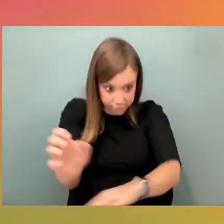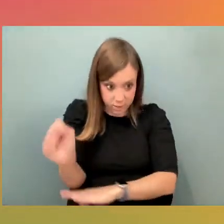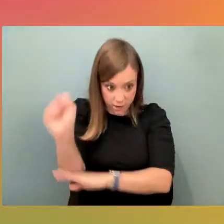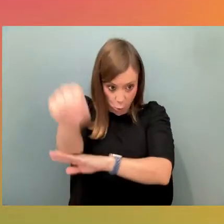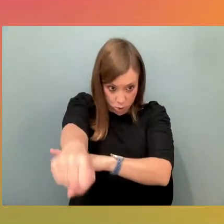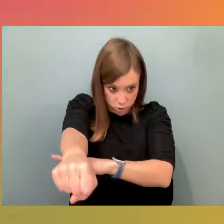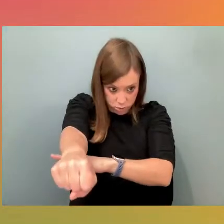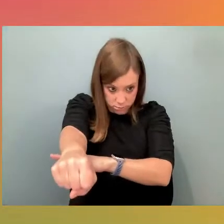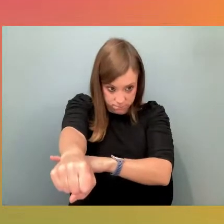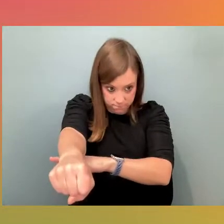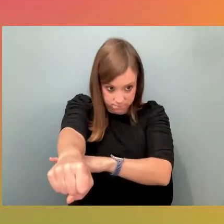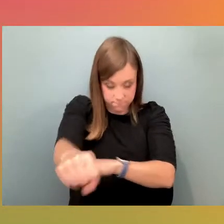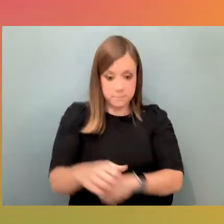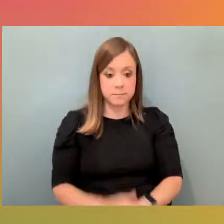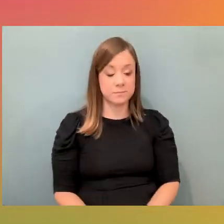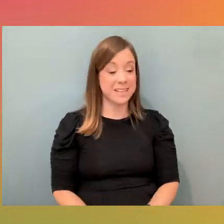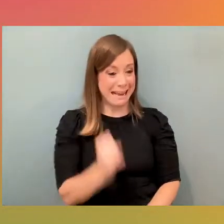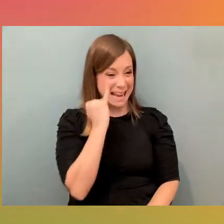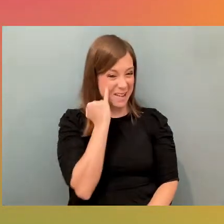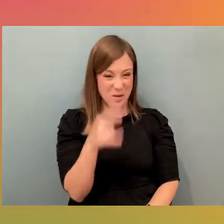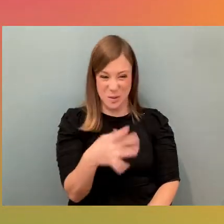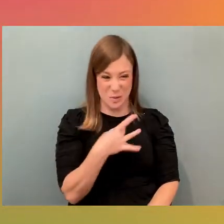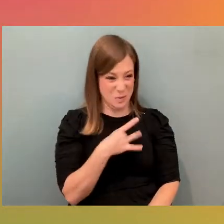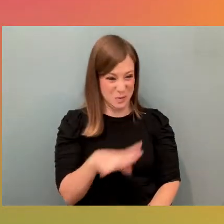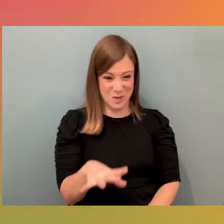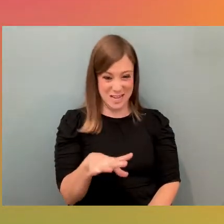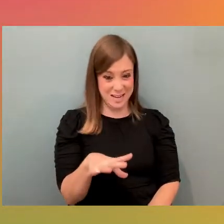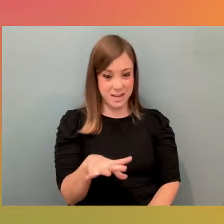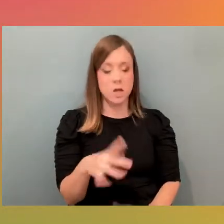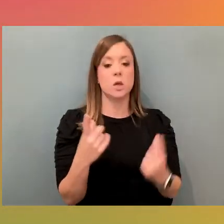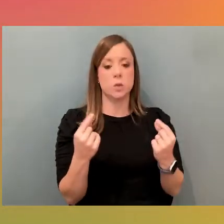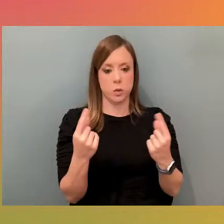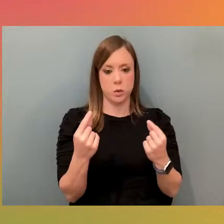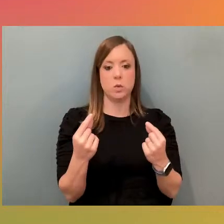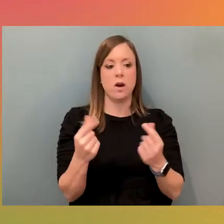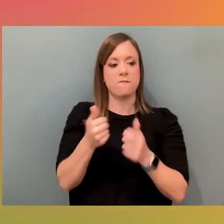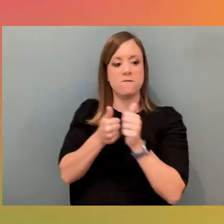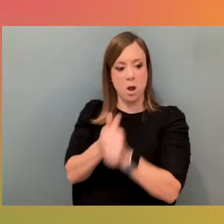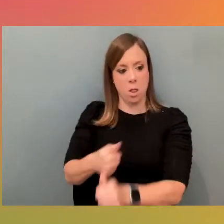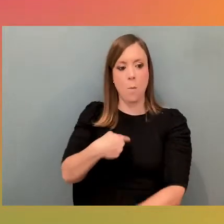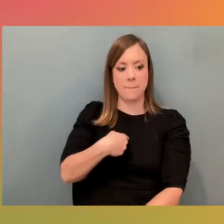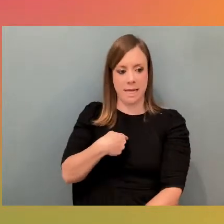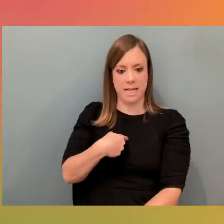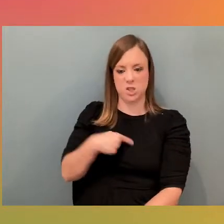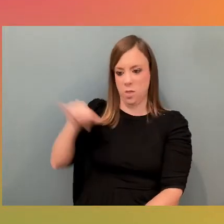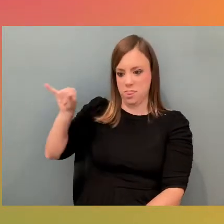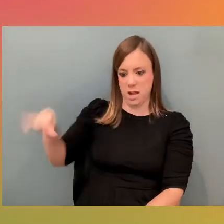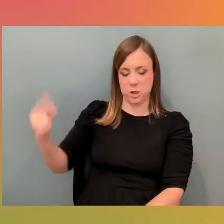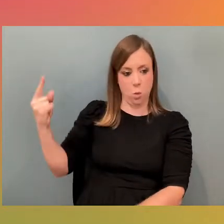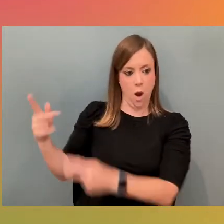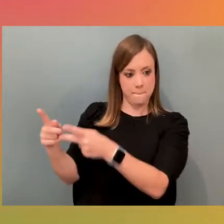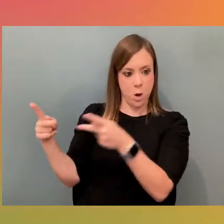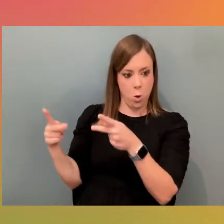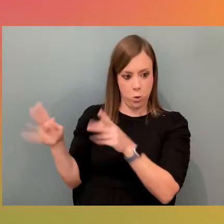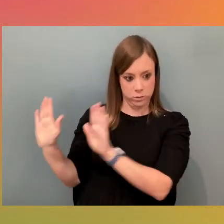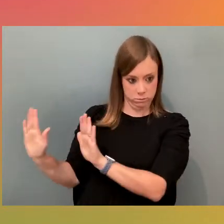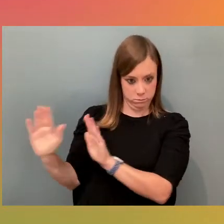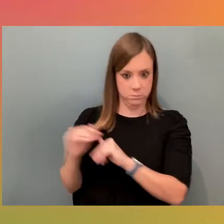PIGEON, GO FOR IT. FORWARD FOLD, AS FAR FORWARD AS FEELS GOOD FOR YOU. REST FOREHEAD DOWN.